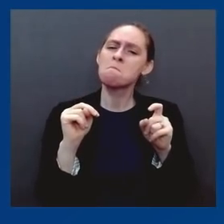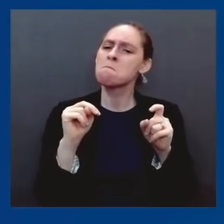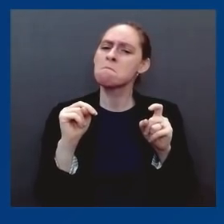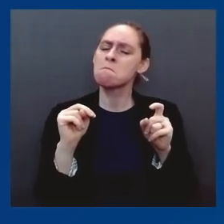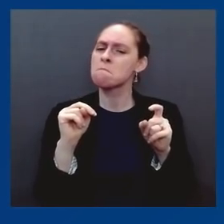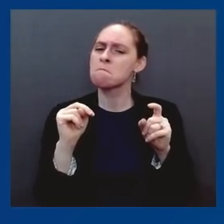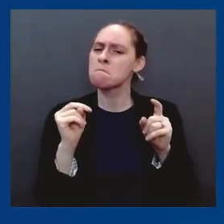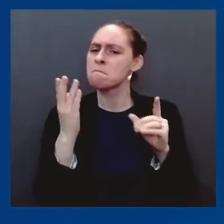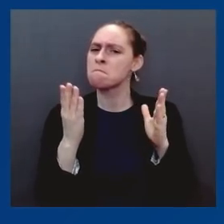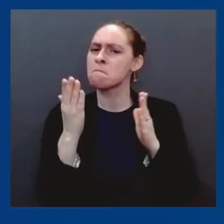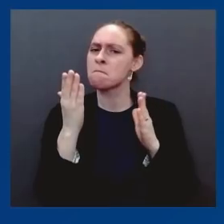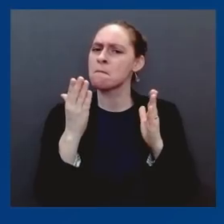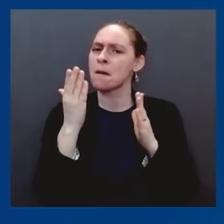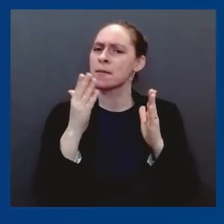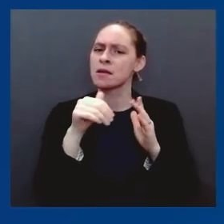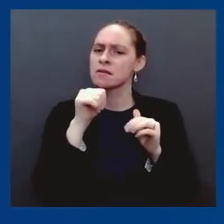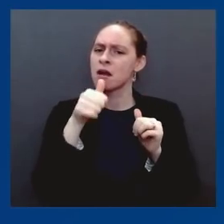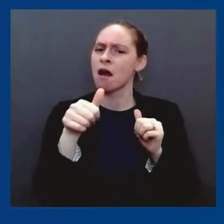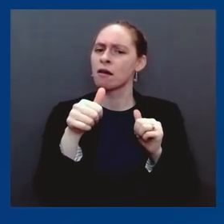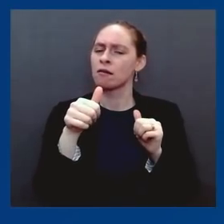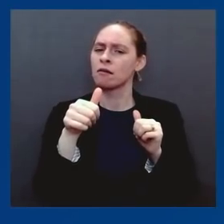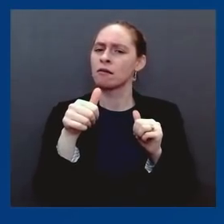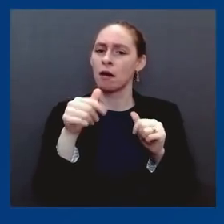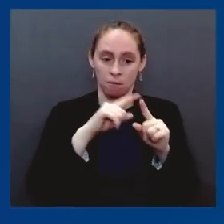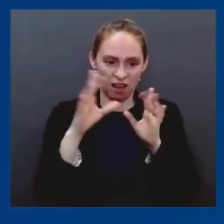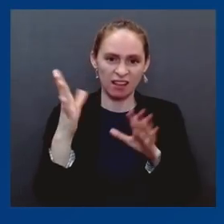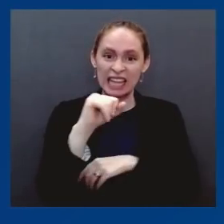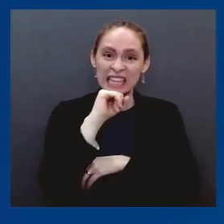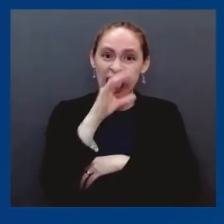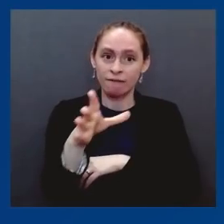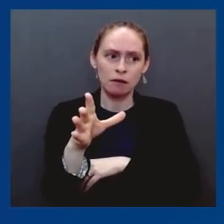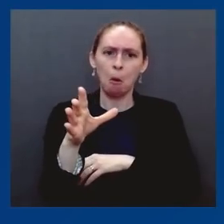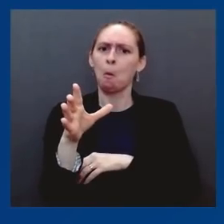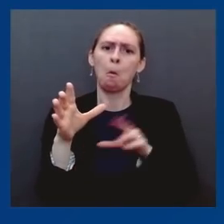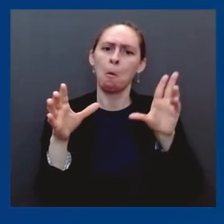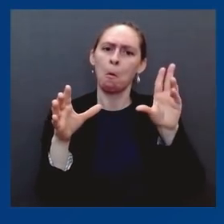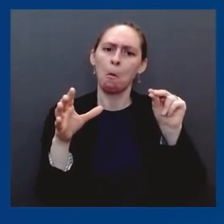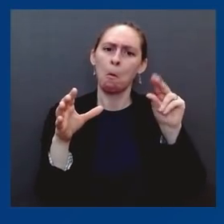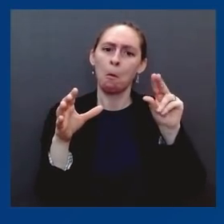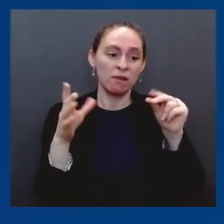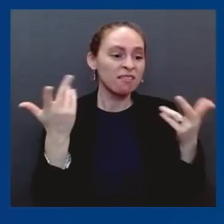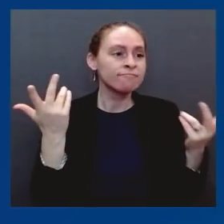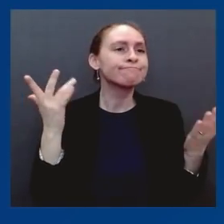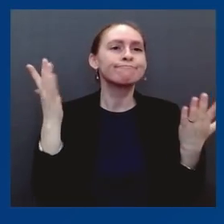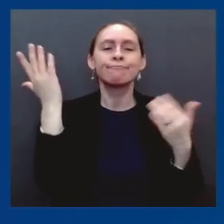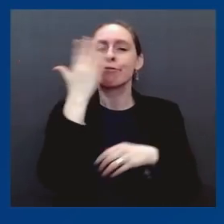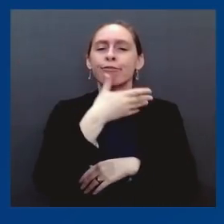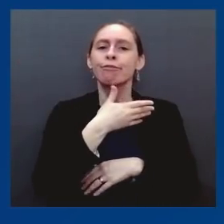The fact that the sensitivity is diminished somewhat does not obviate the importance of the still advantage